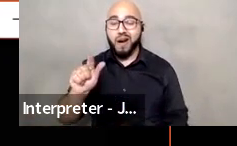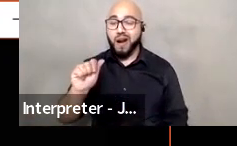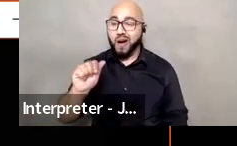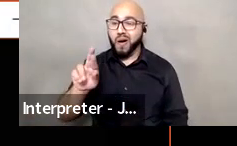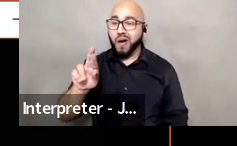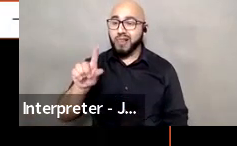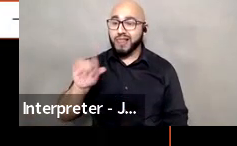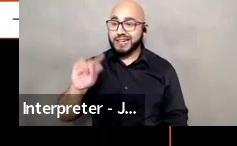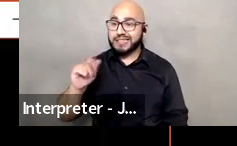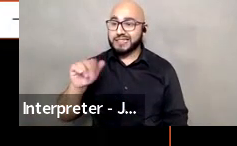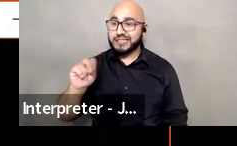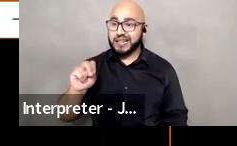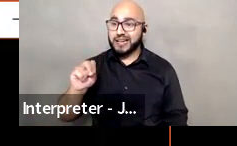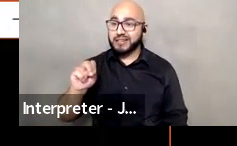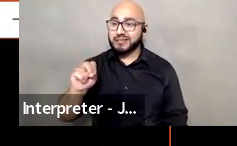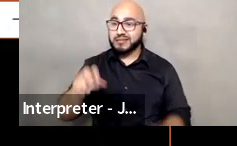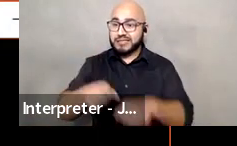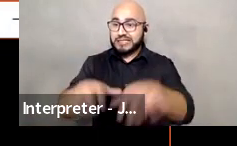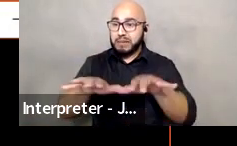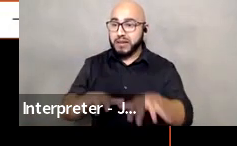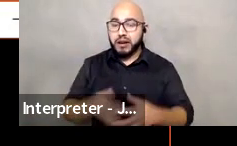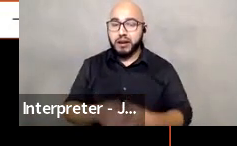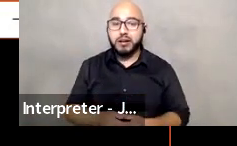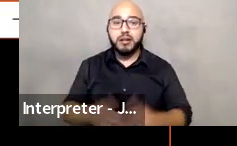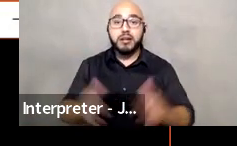W.E.B. Dubois, one of the only.